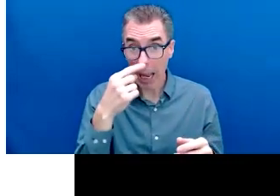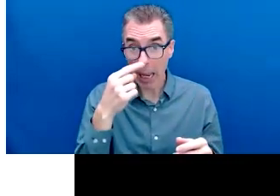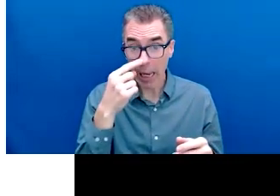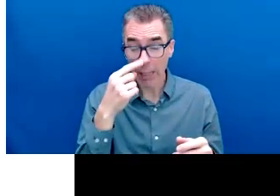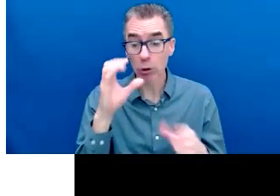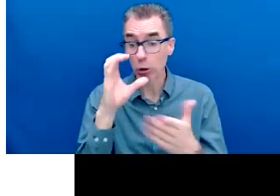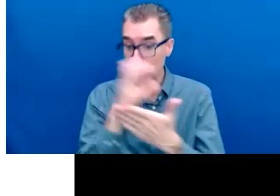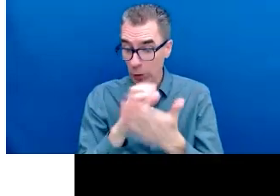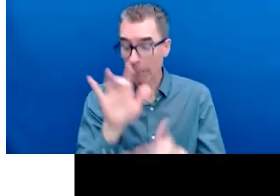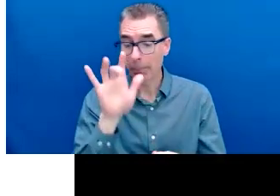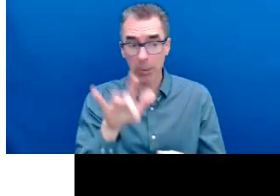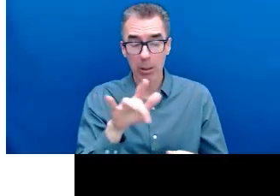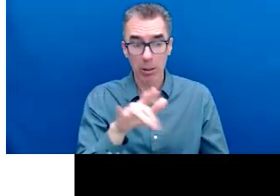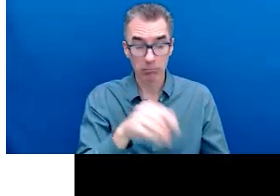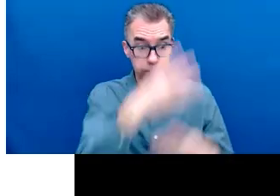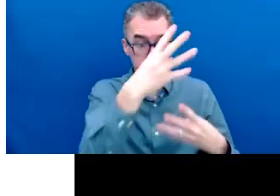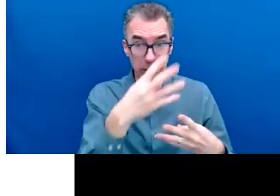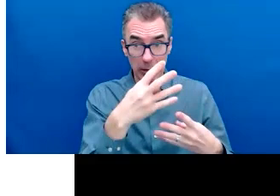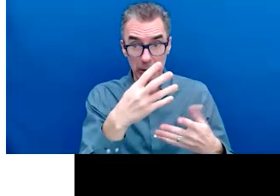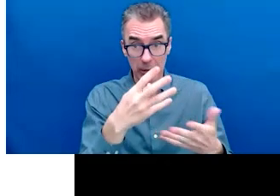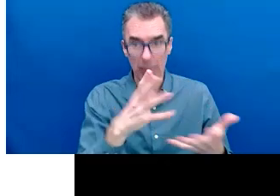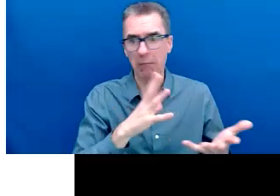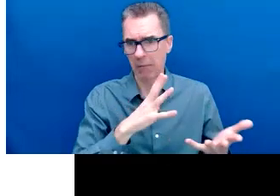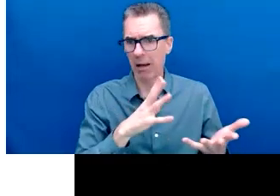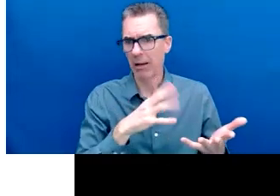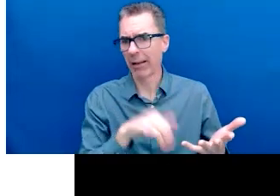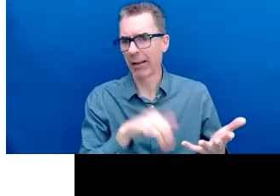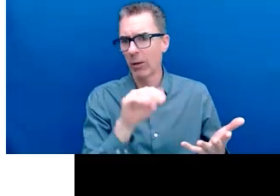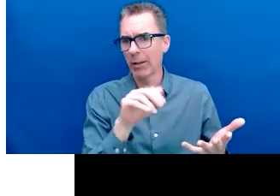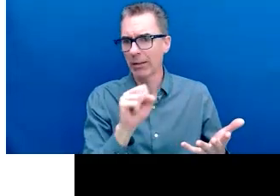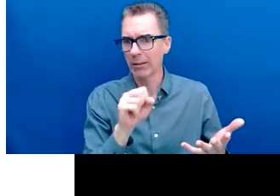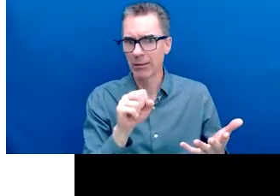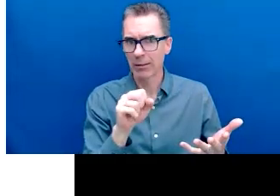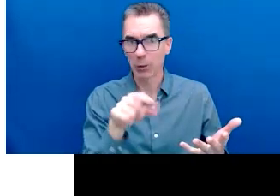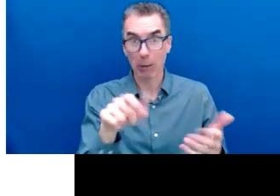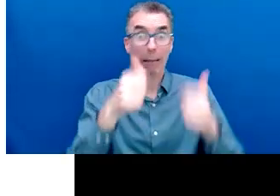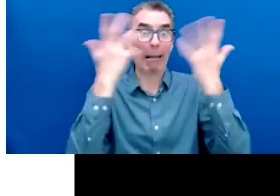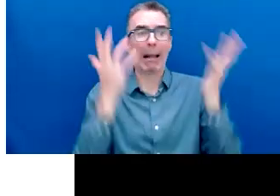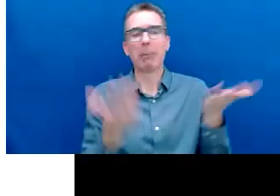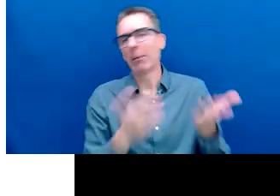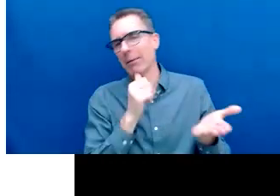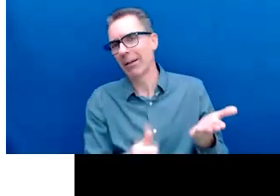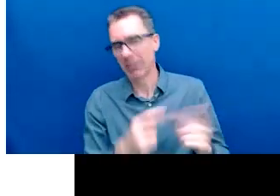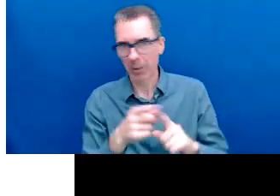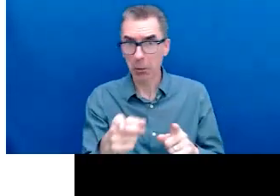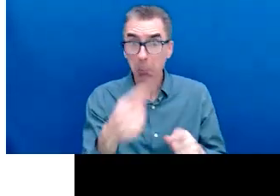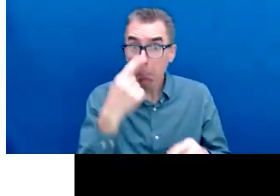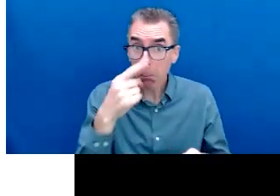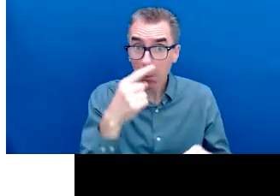you know, get information overload, you can go to OASIS and just do a wide search.